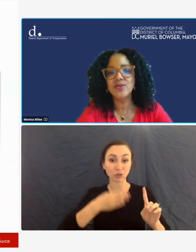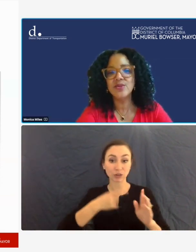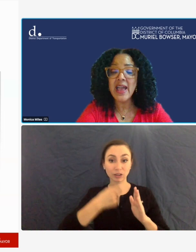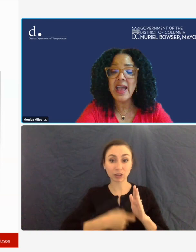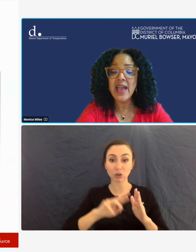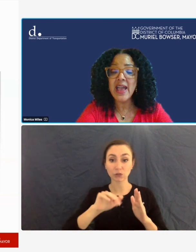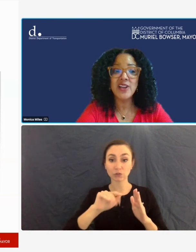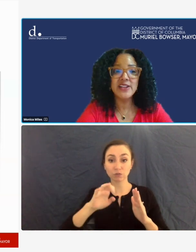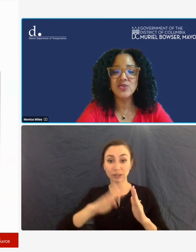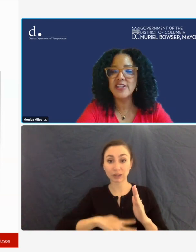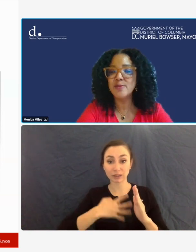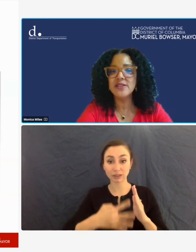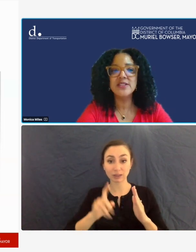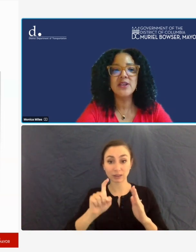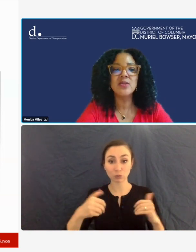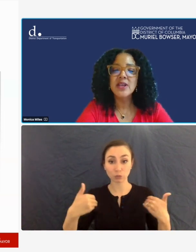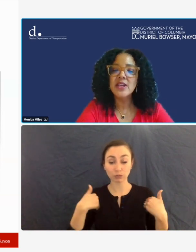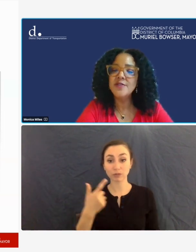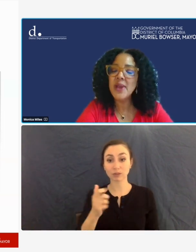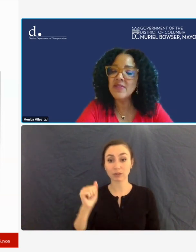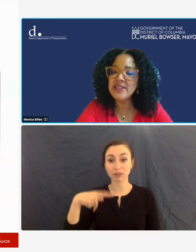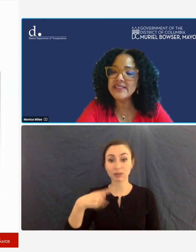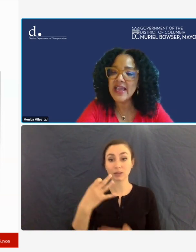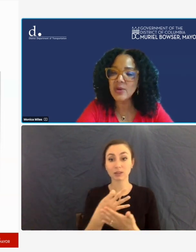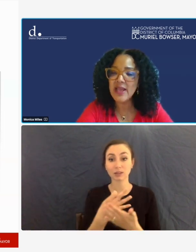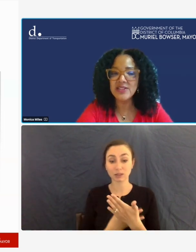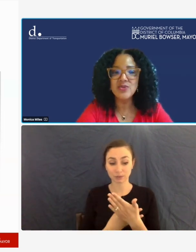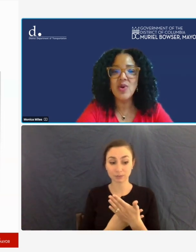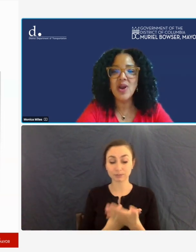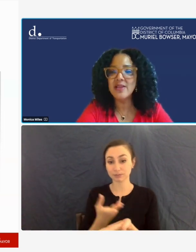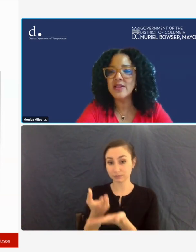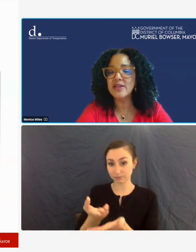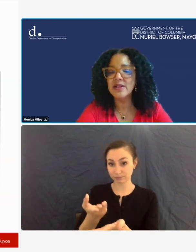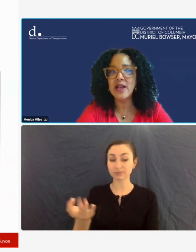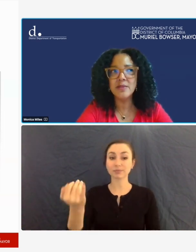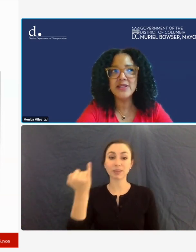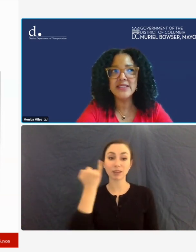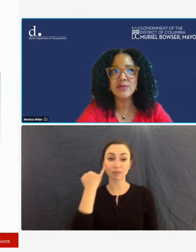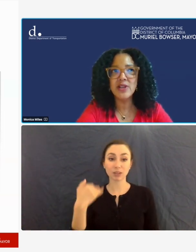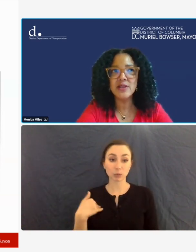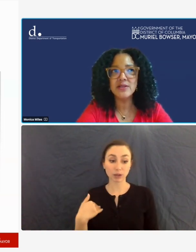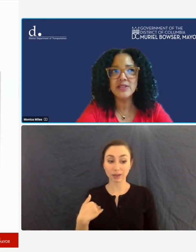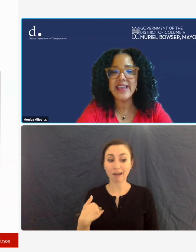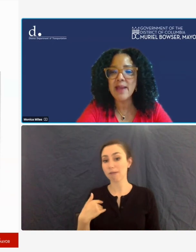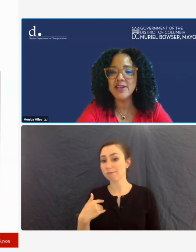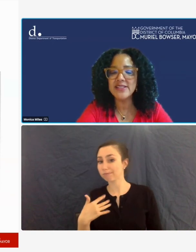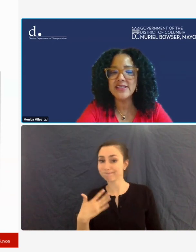to have gap financial statements so if you have any doubt as to what um con what gap consists